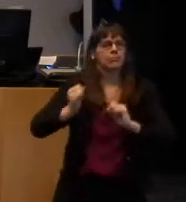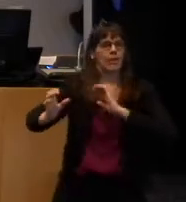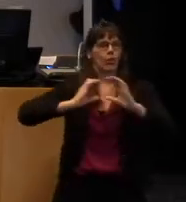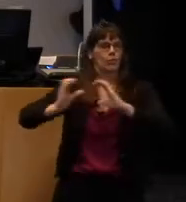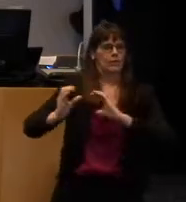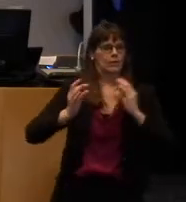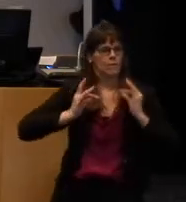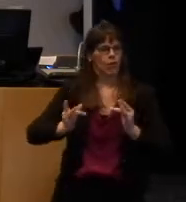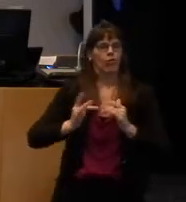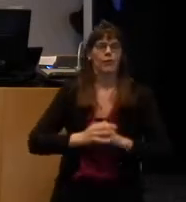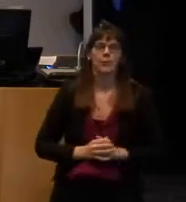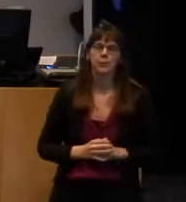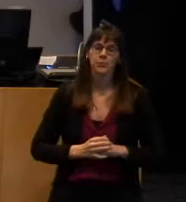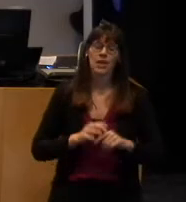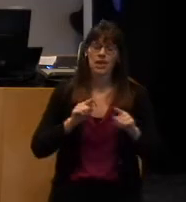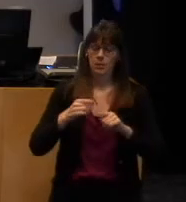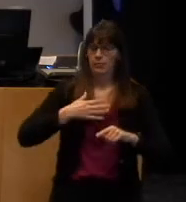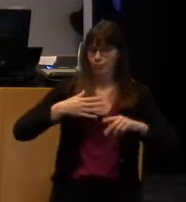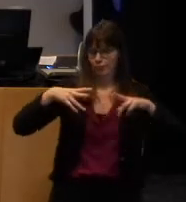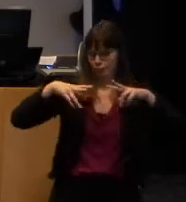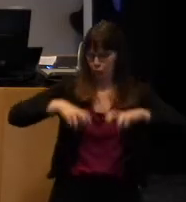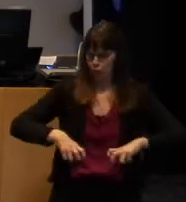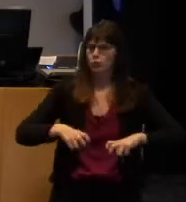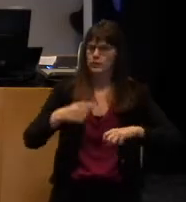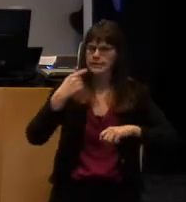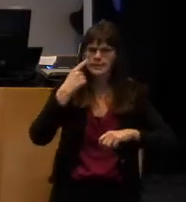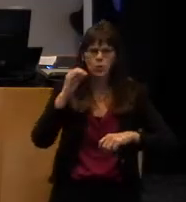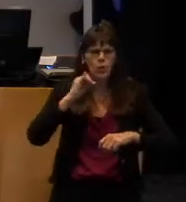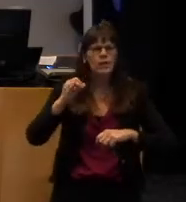This work examines the cognitive processes of interpreting,